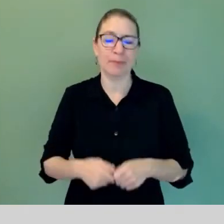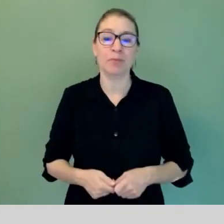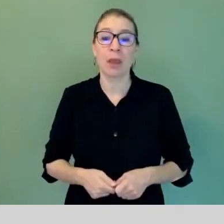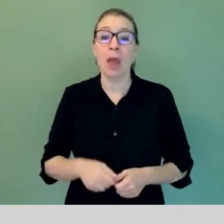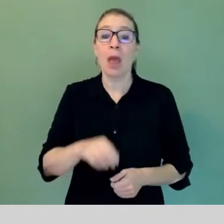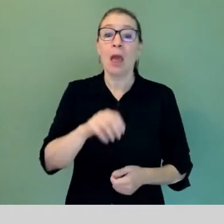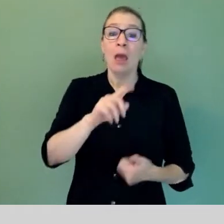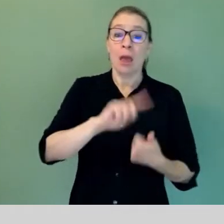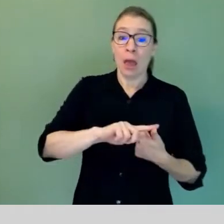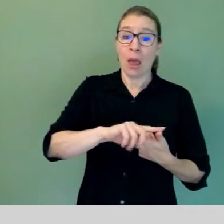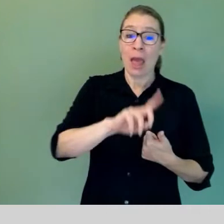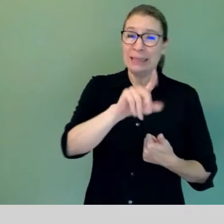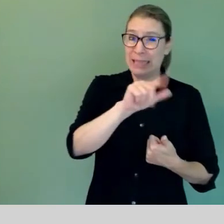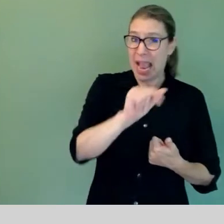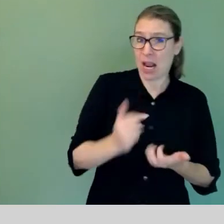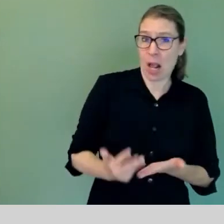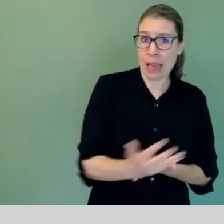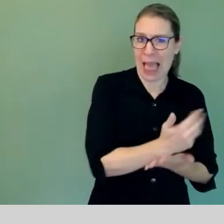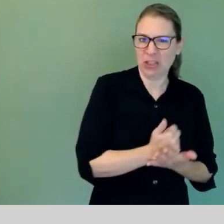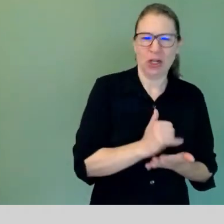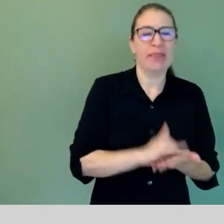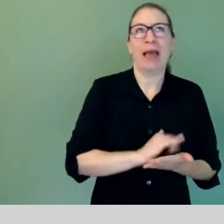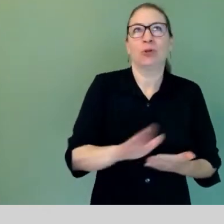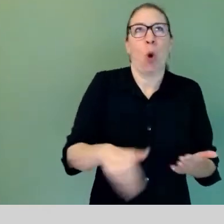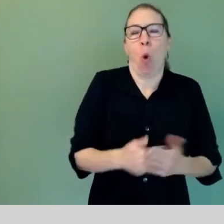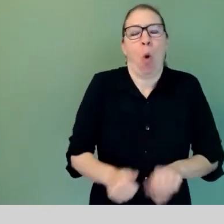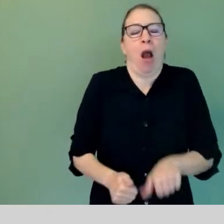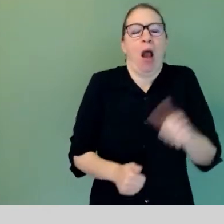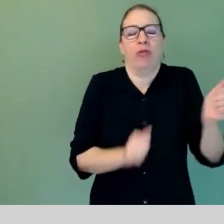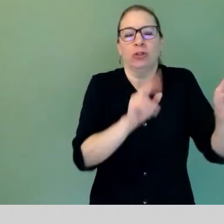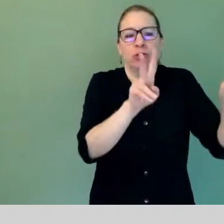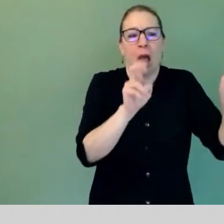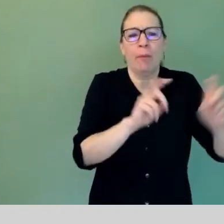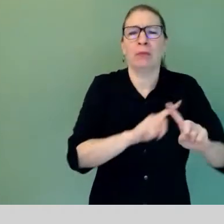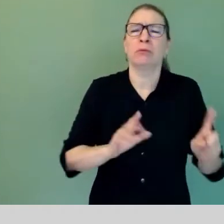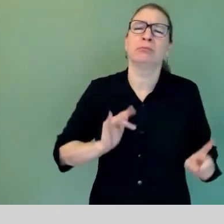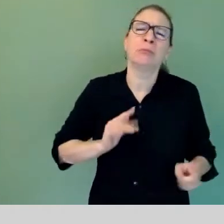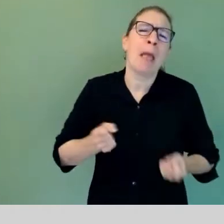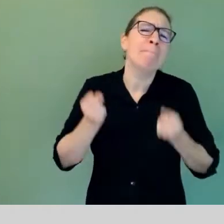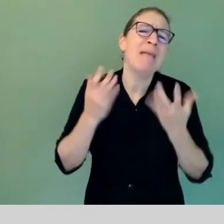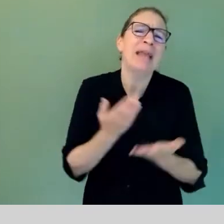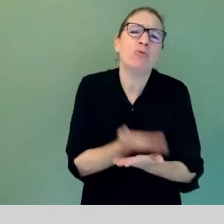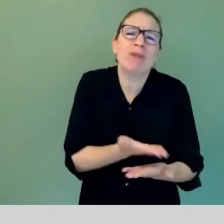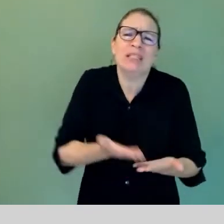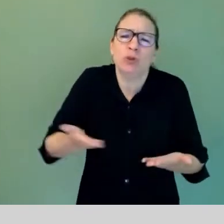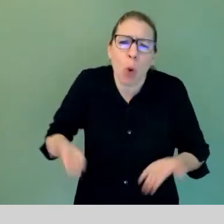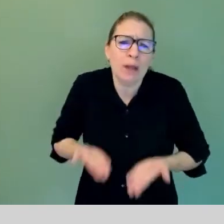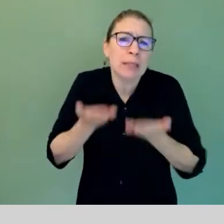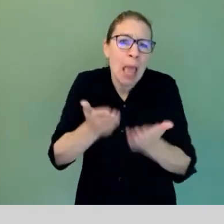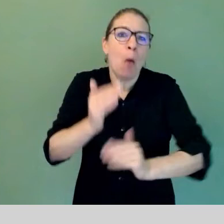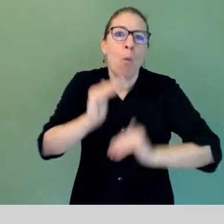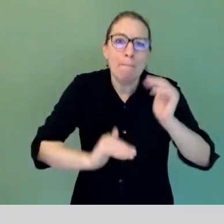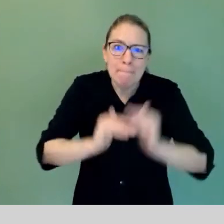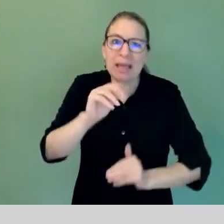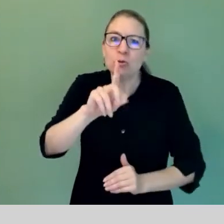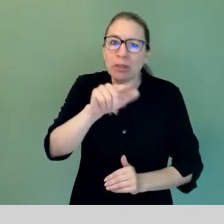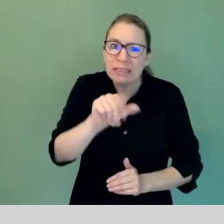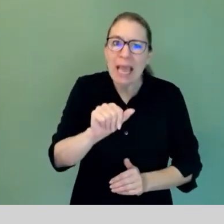Data collection is a separate topic, but there are so many resources where, you know, you can have publicly available data